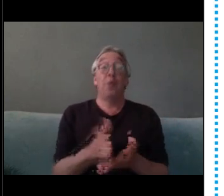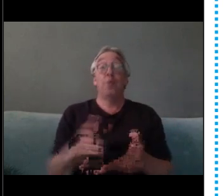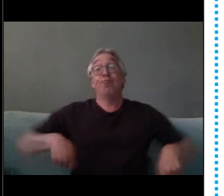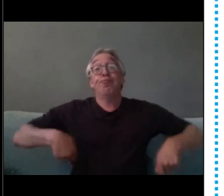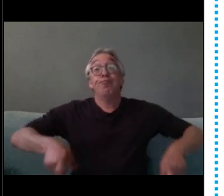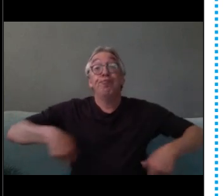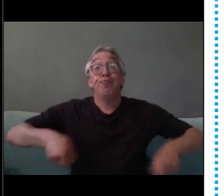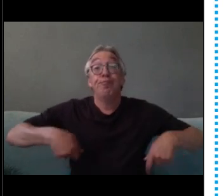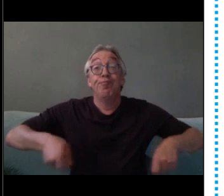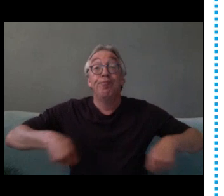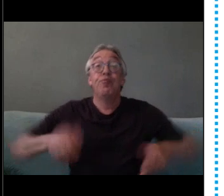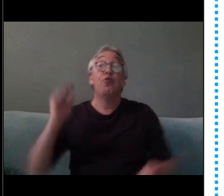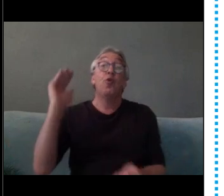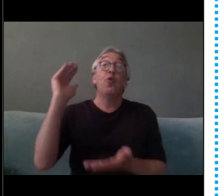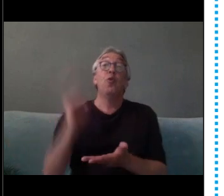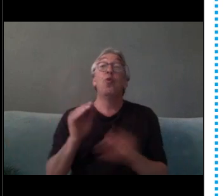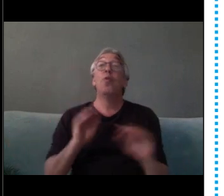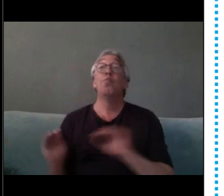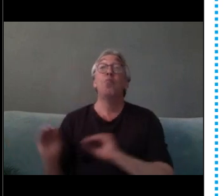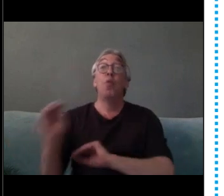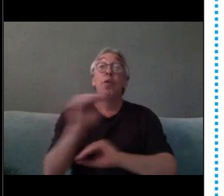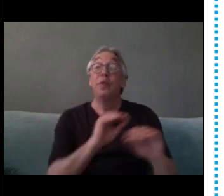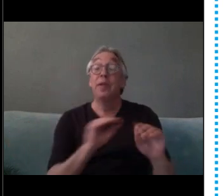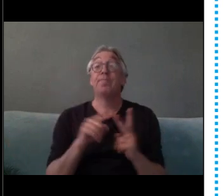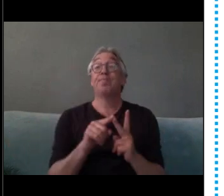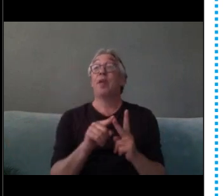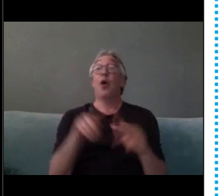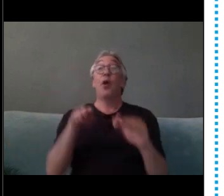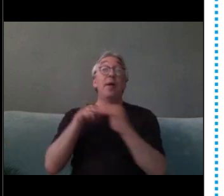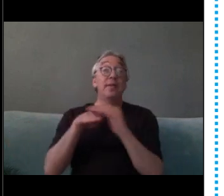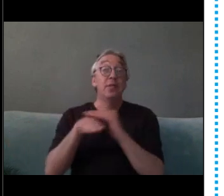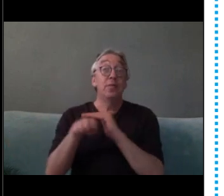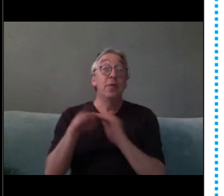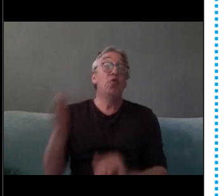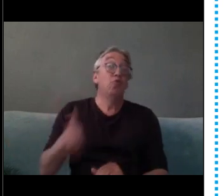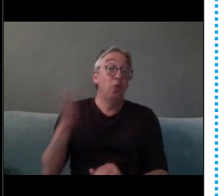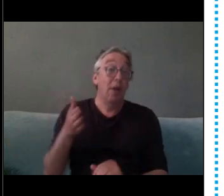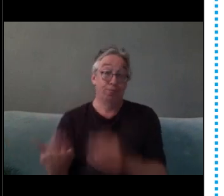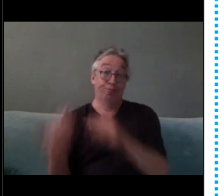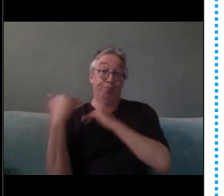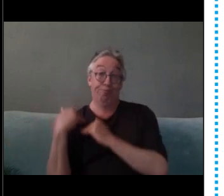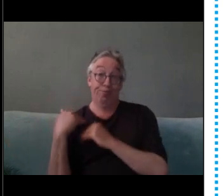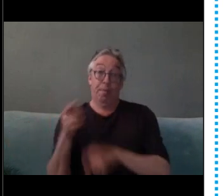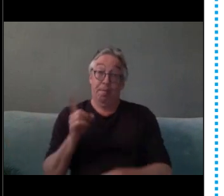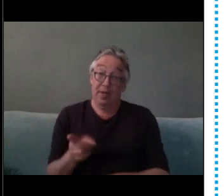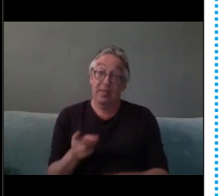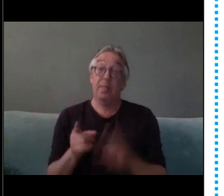accessible information of rail services and obligations on passenger' safety.